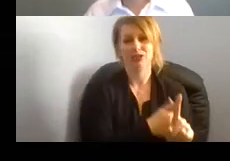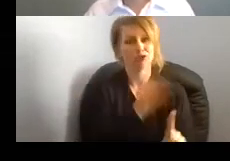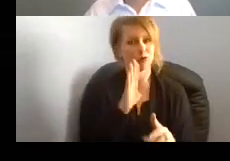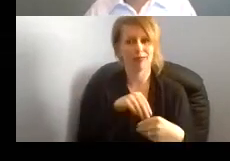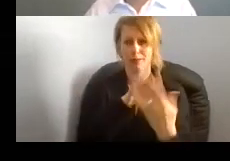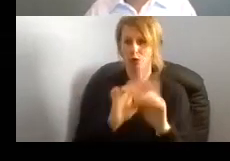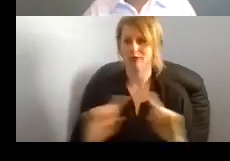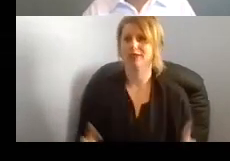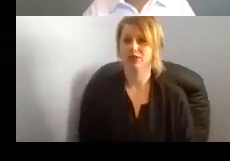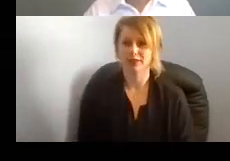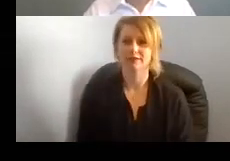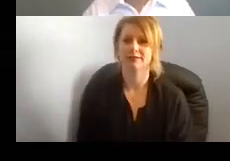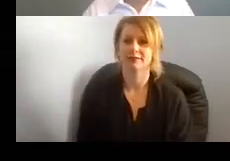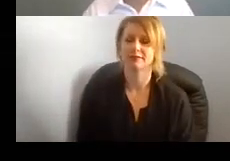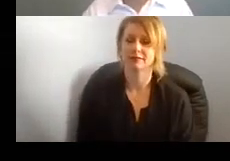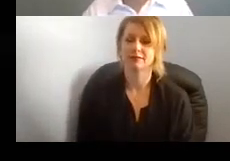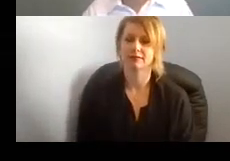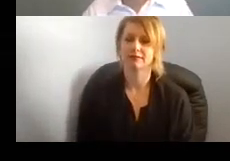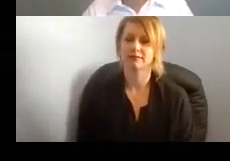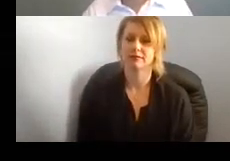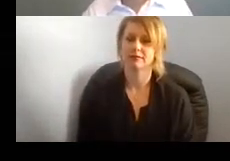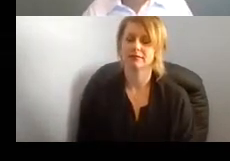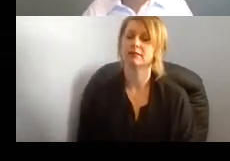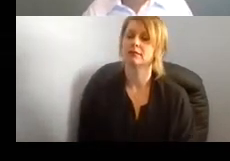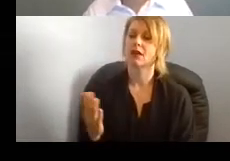But I’ll refer people back – because I discuss this on the last webinar.